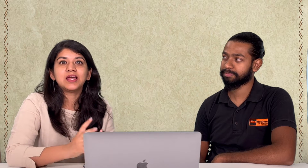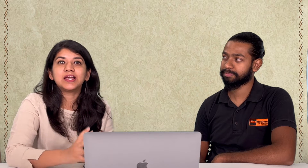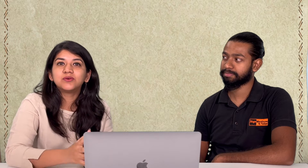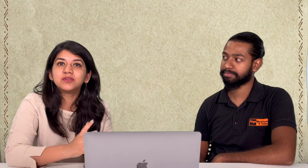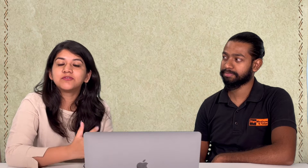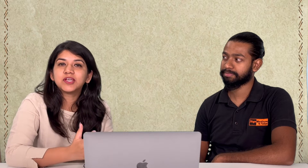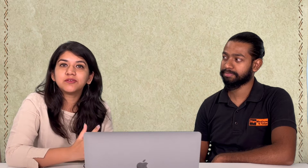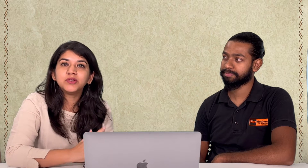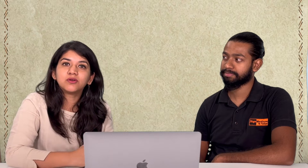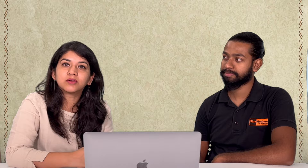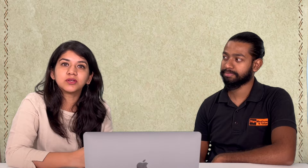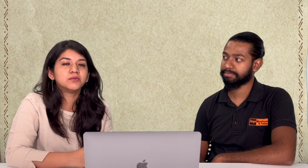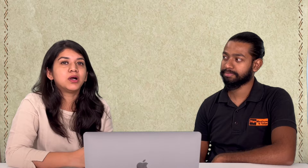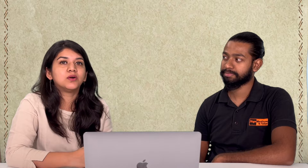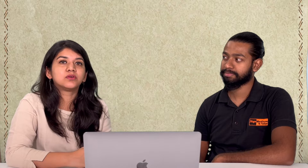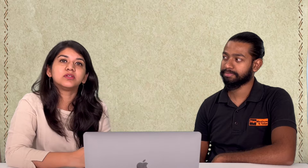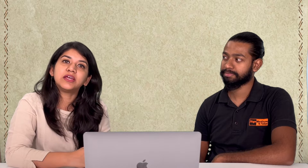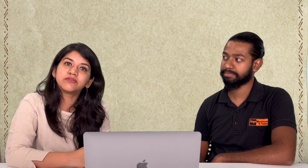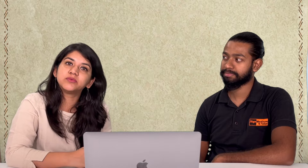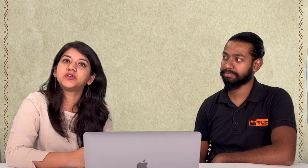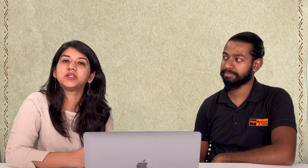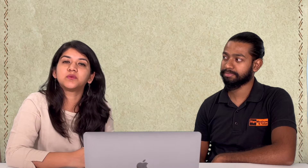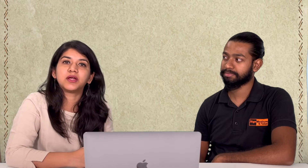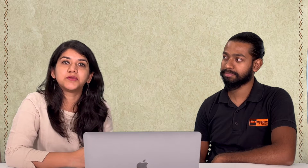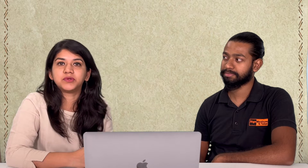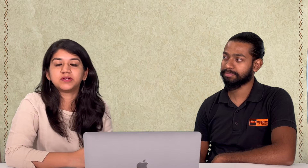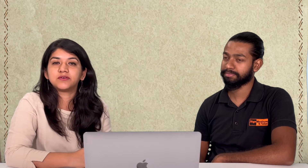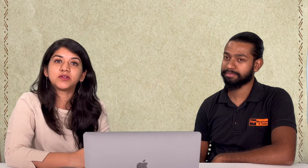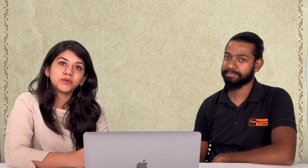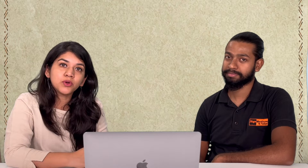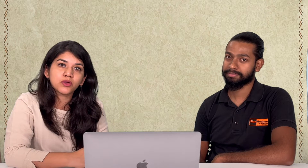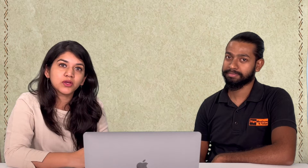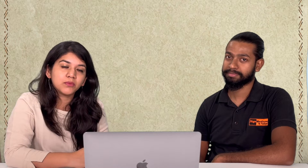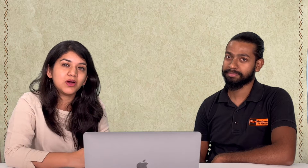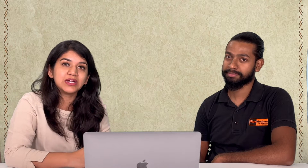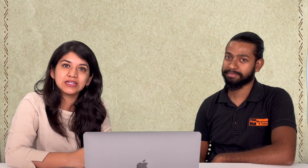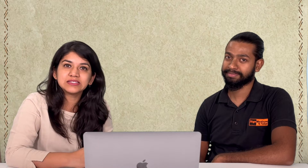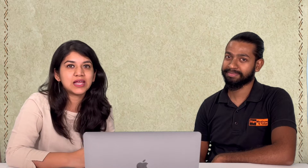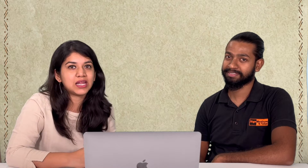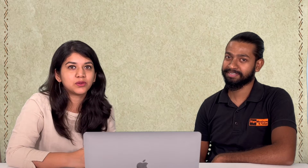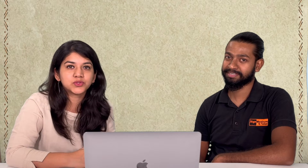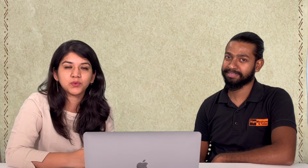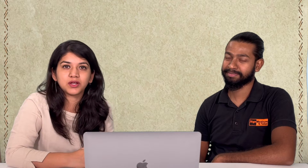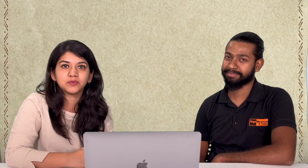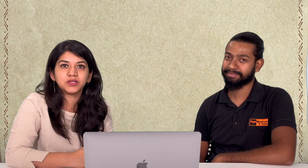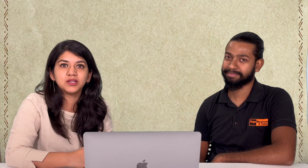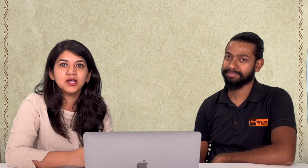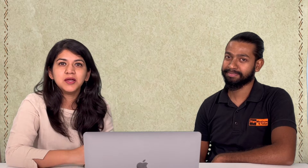I know that we have been talking about the Deaf Community quite a bit and we have been talking about Indian sign language quite a bit